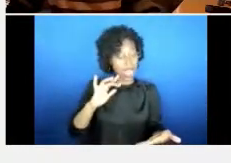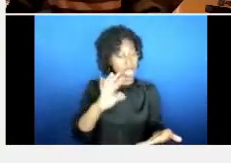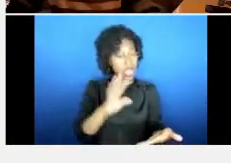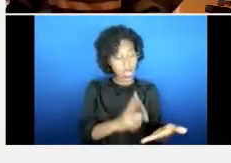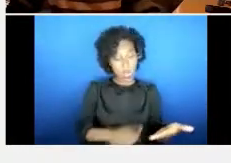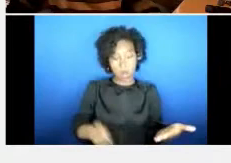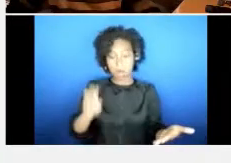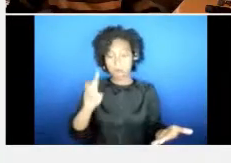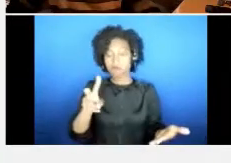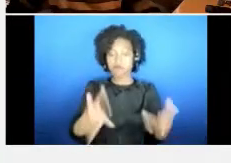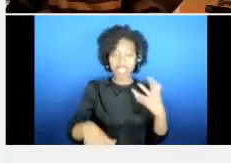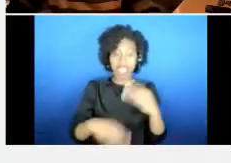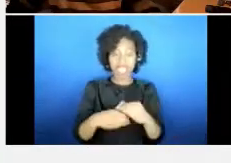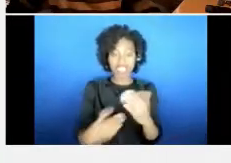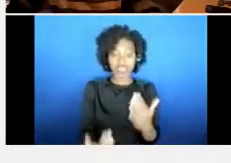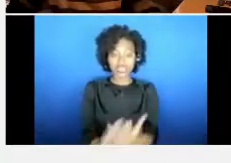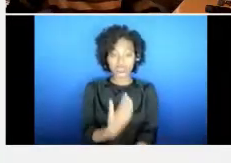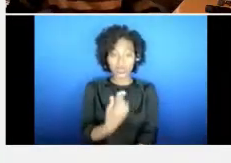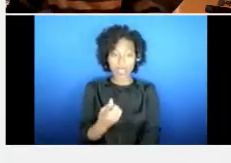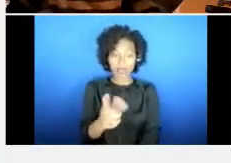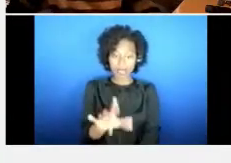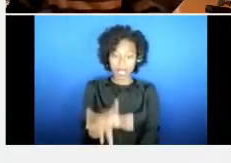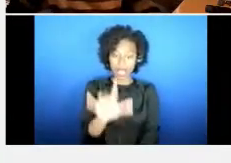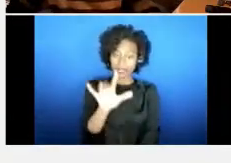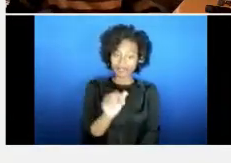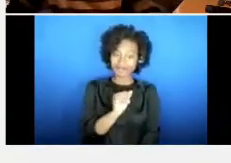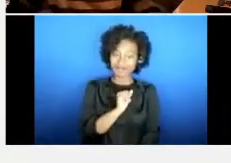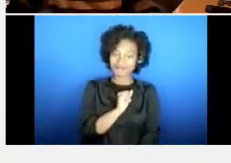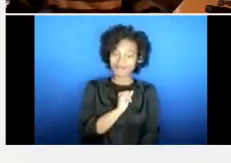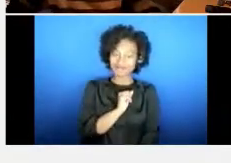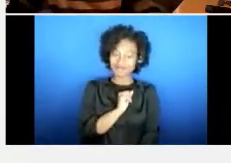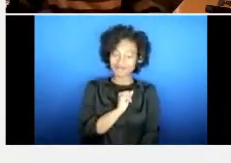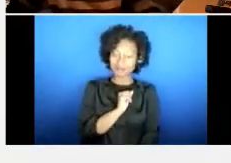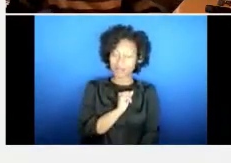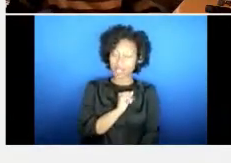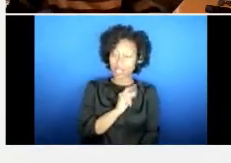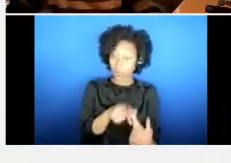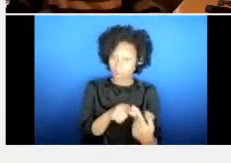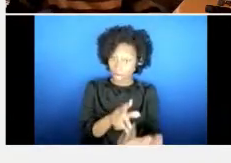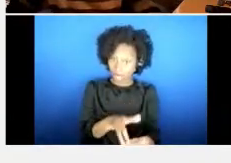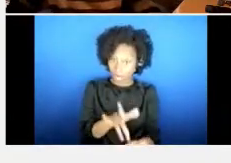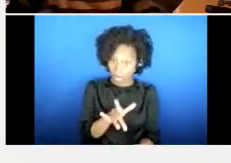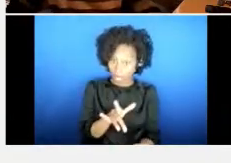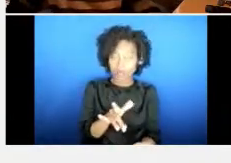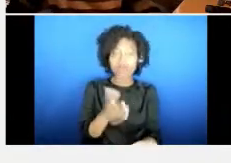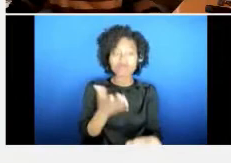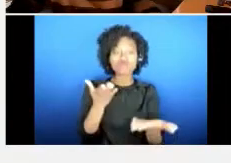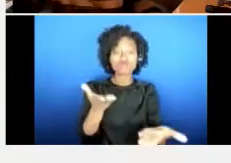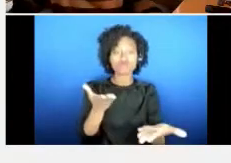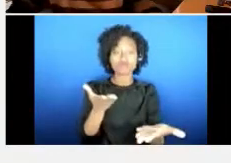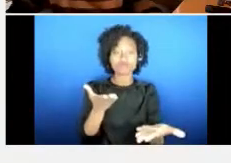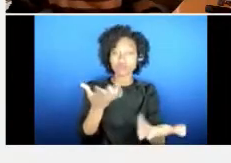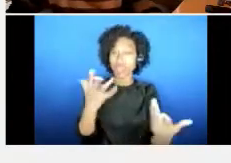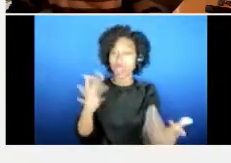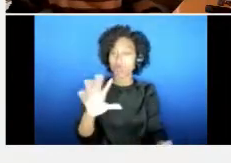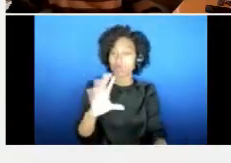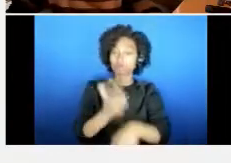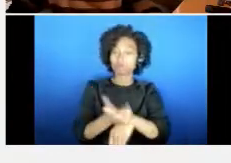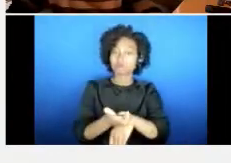14:12:40 So I click there, and as soon as I click a new module is created, and by default